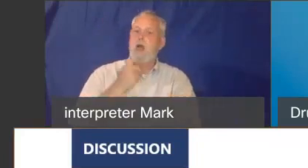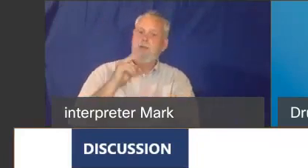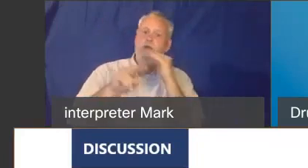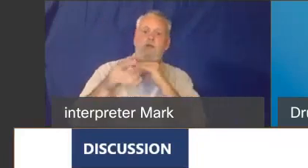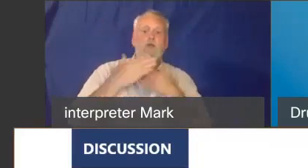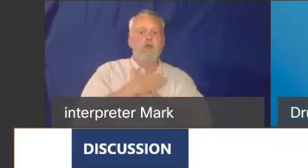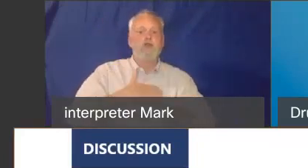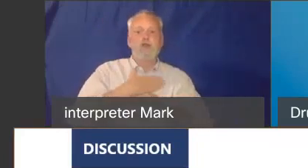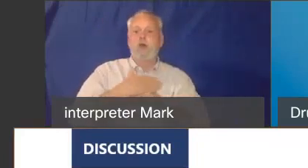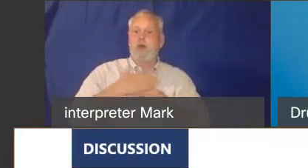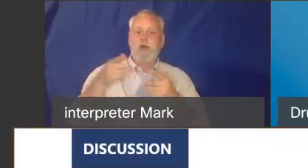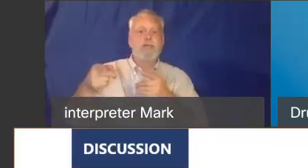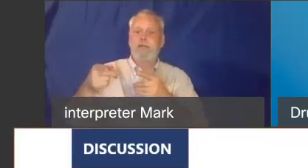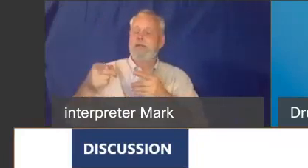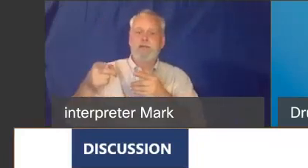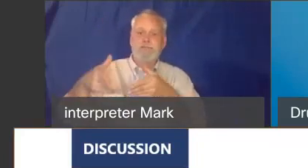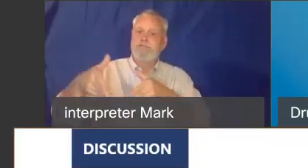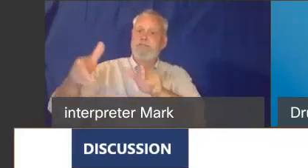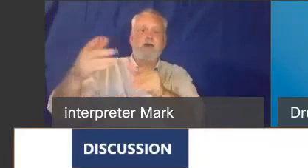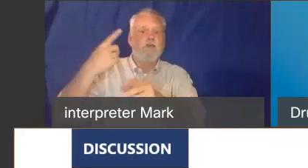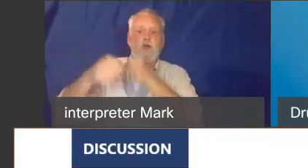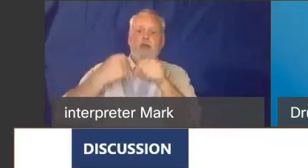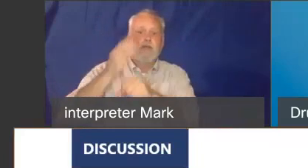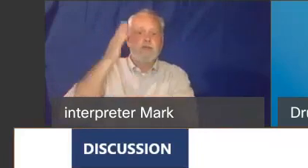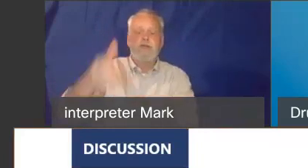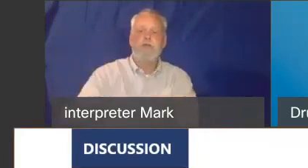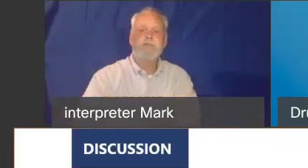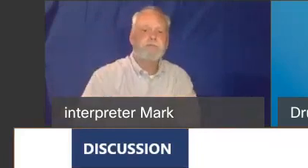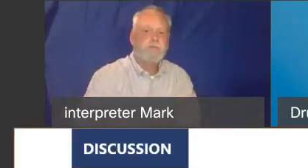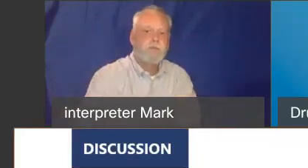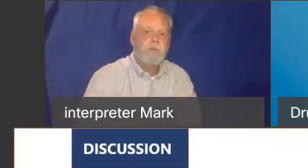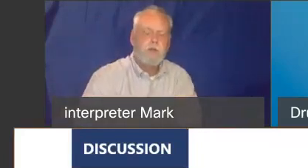This facility for years to come and then just to speak to. So, the question was about.